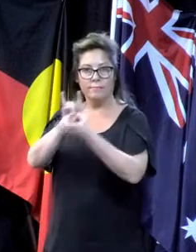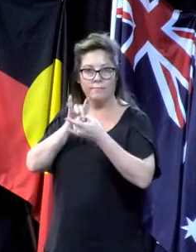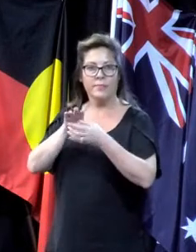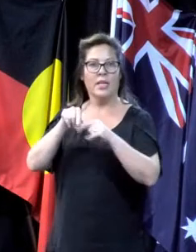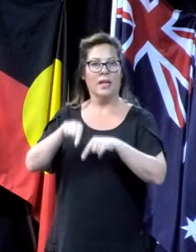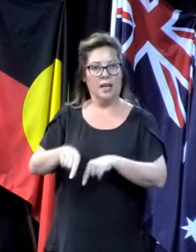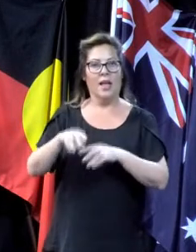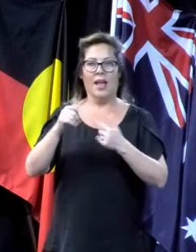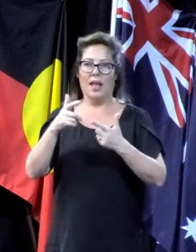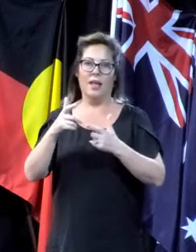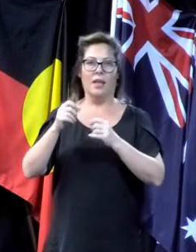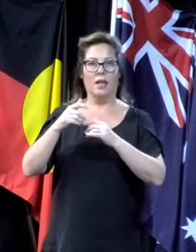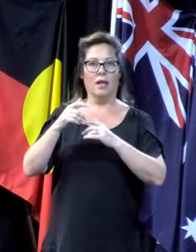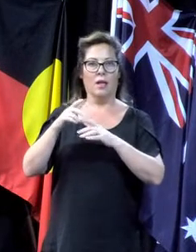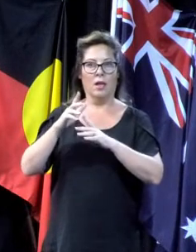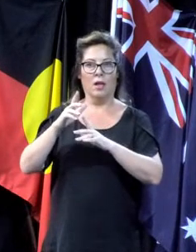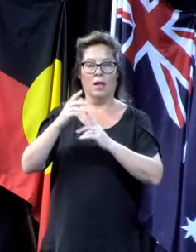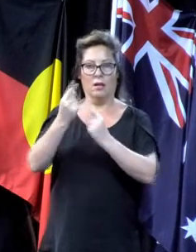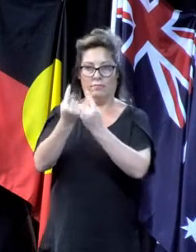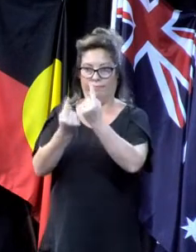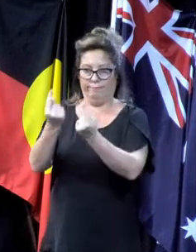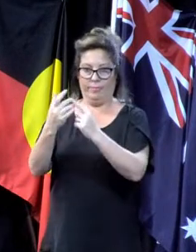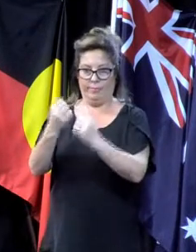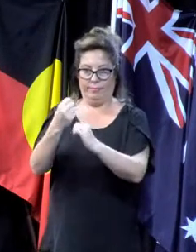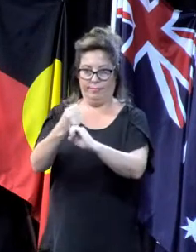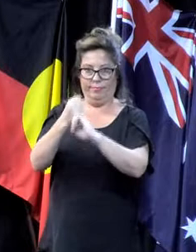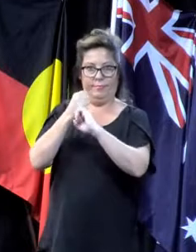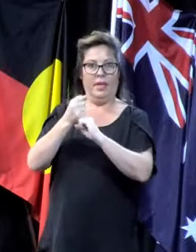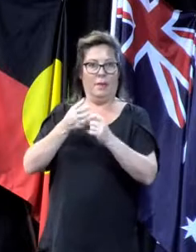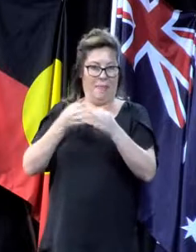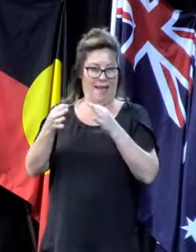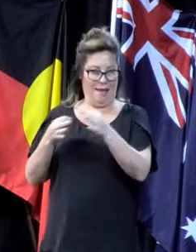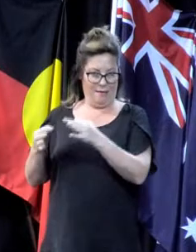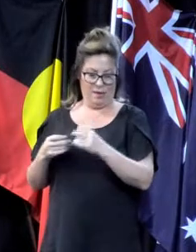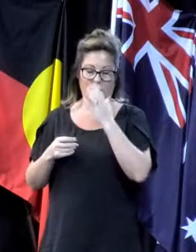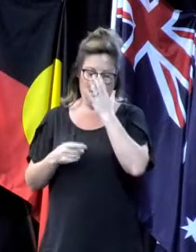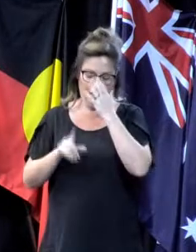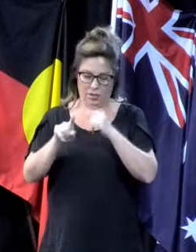And so, Dr. Giorcelli came and spoke with the staff and started us